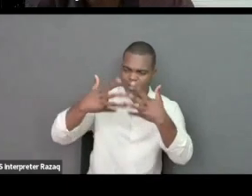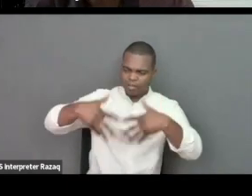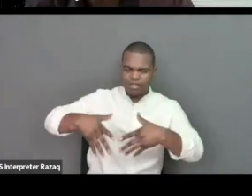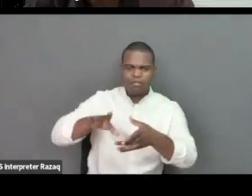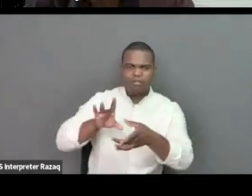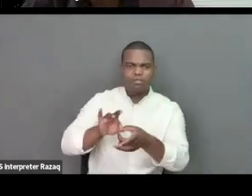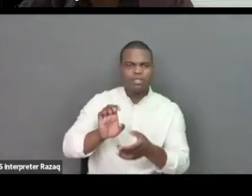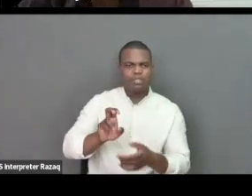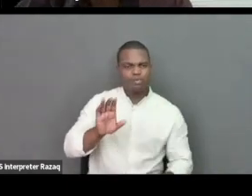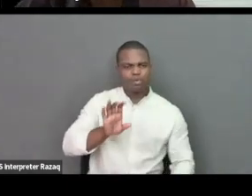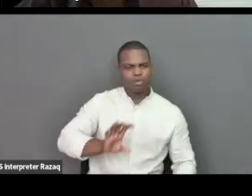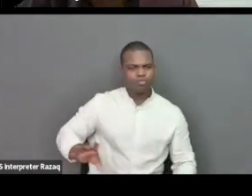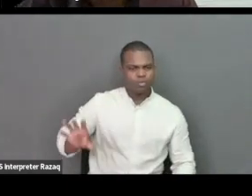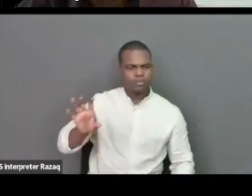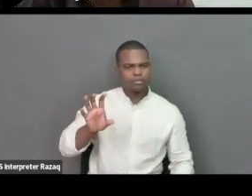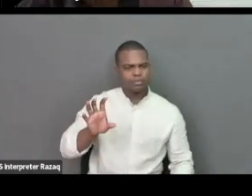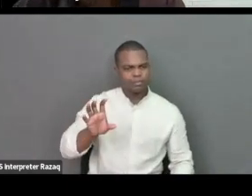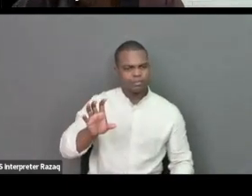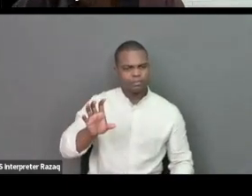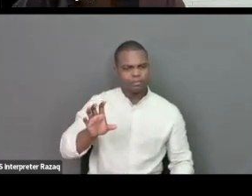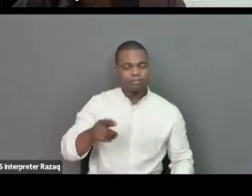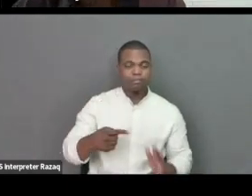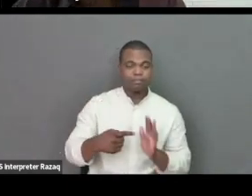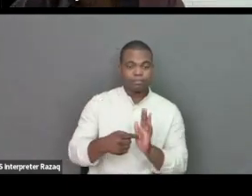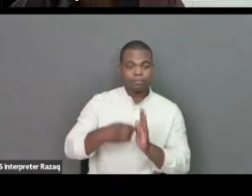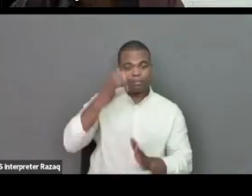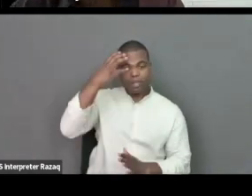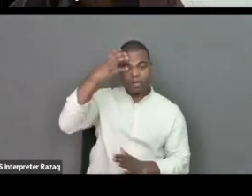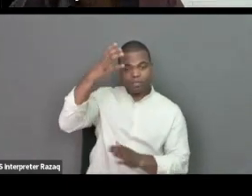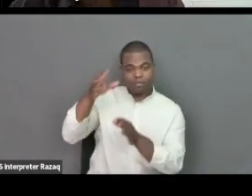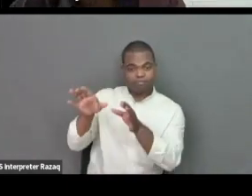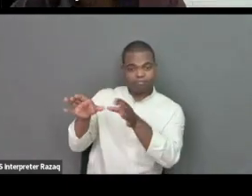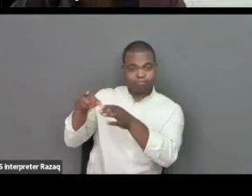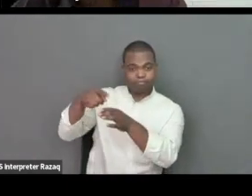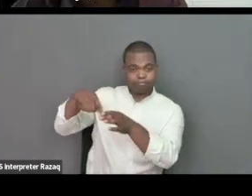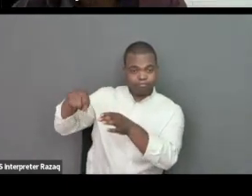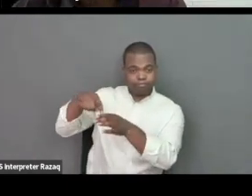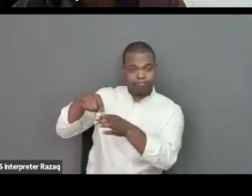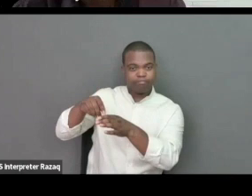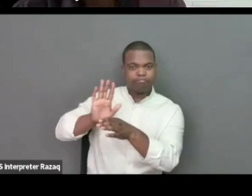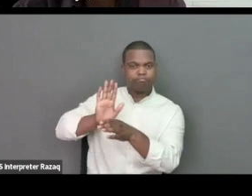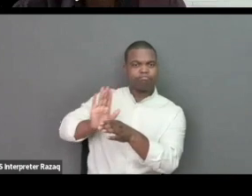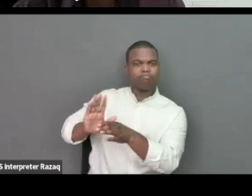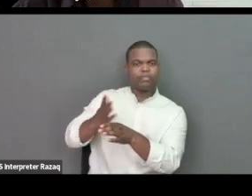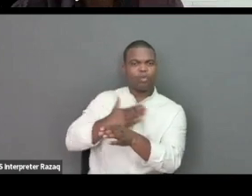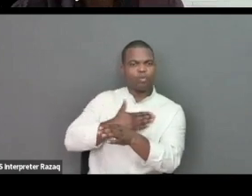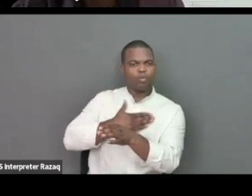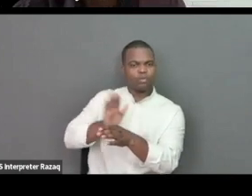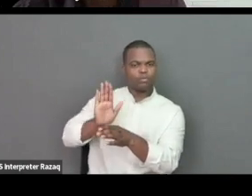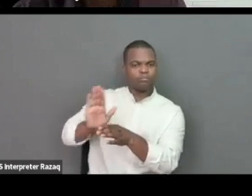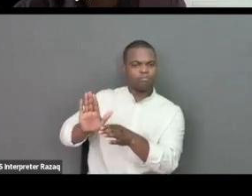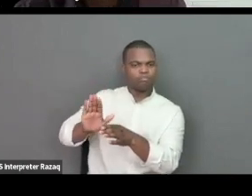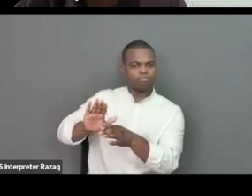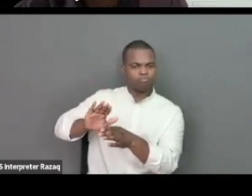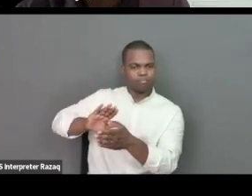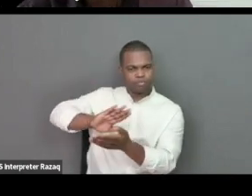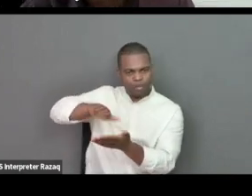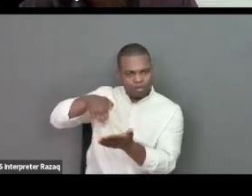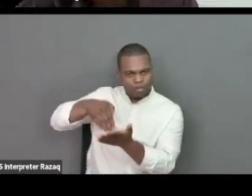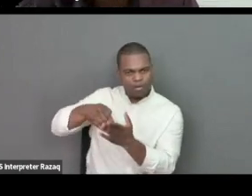monitoring organizations? And which will be the best option? So, what we've seen, we've seen both, actually. In many countries, it